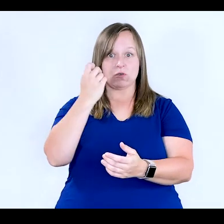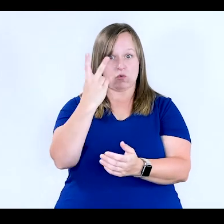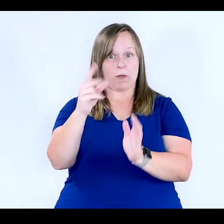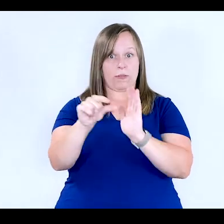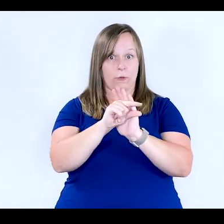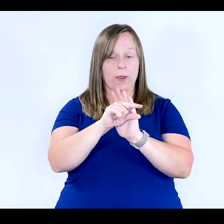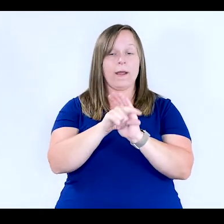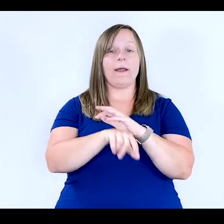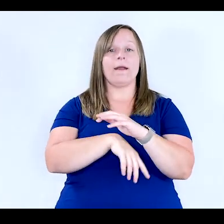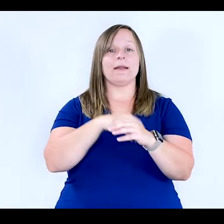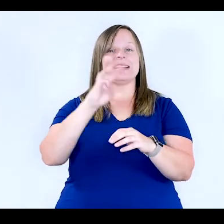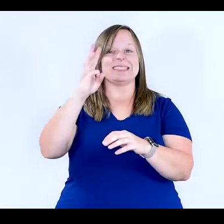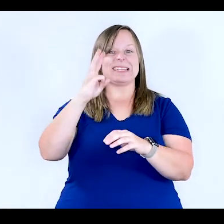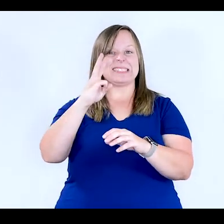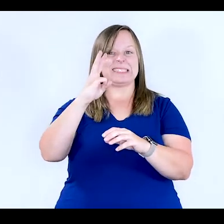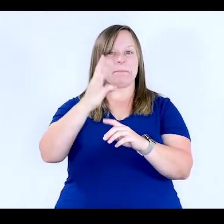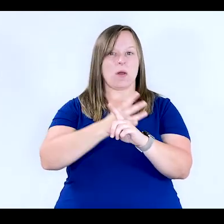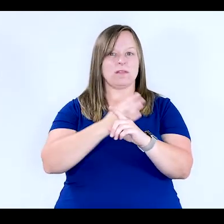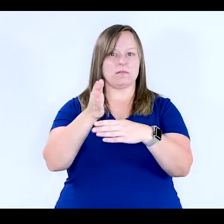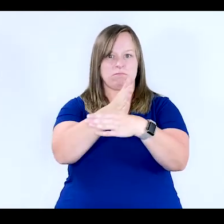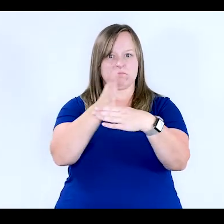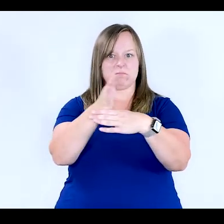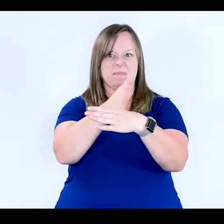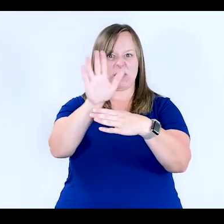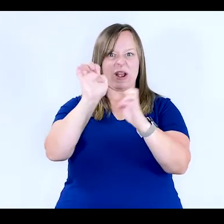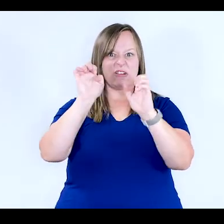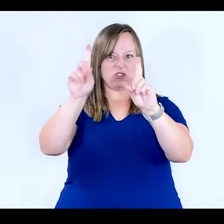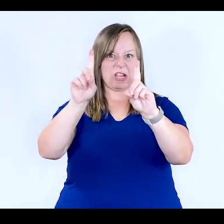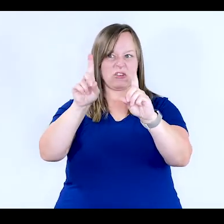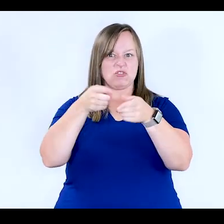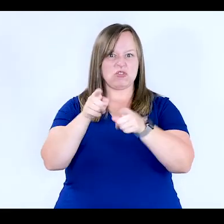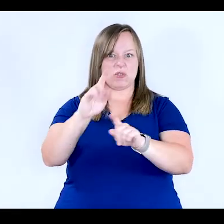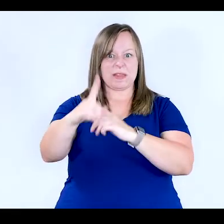who's in 12th grade and six months within their education during that year.